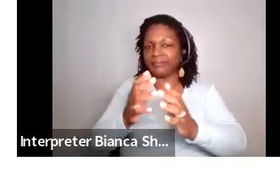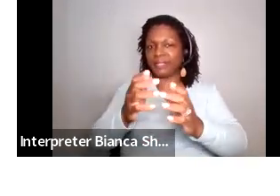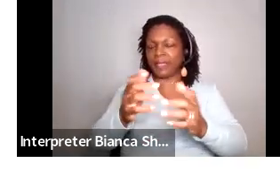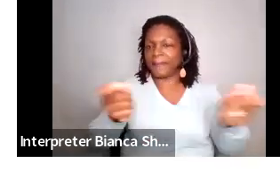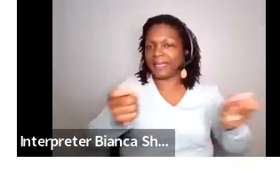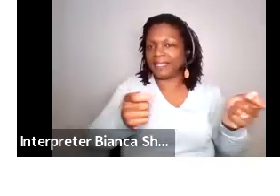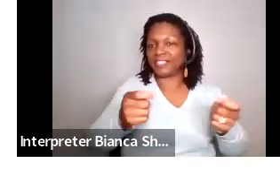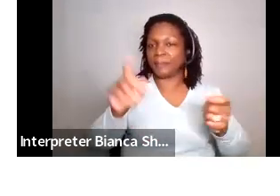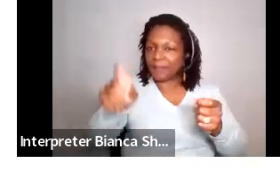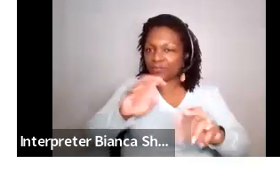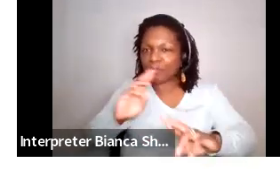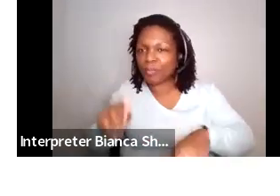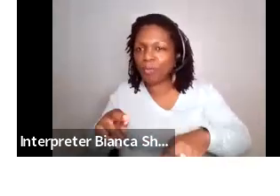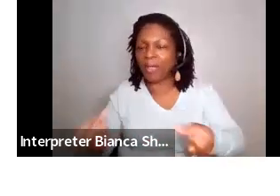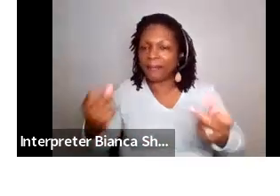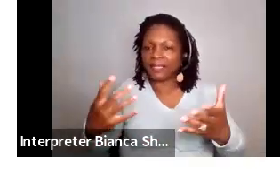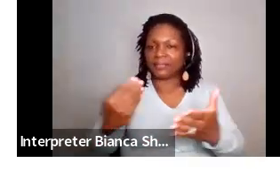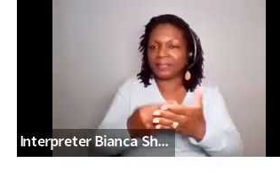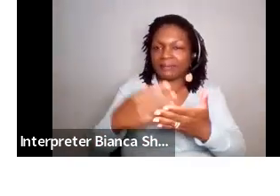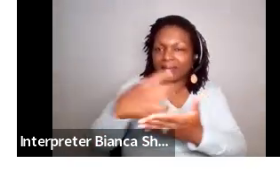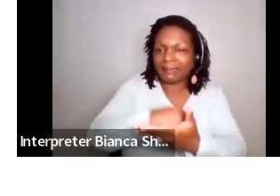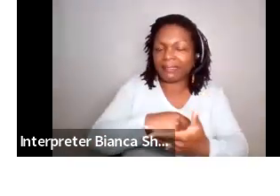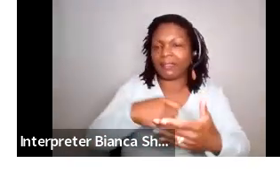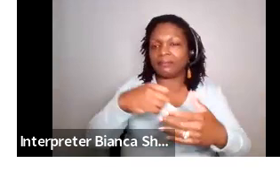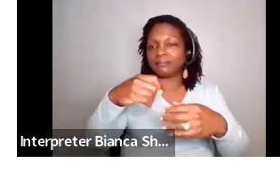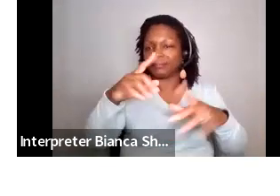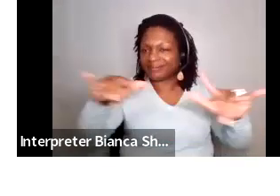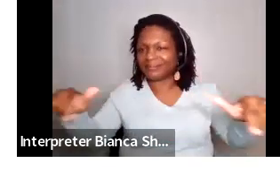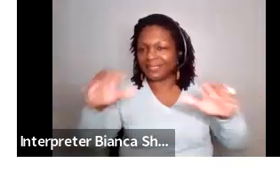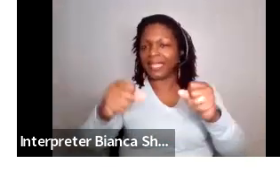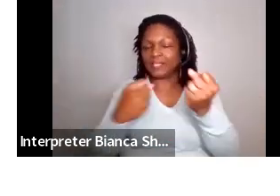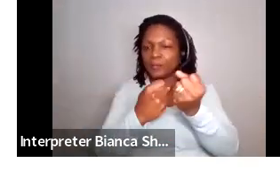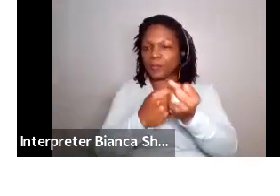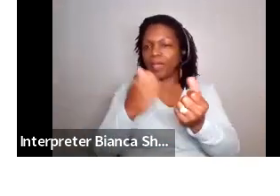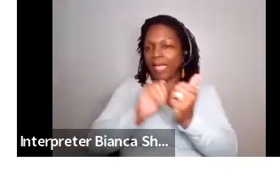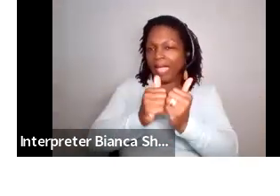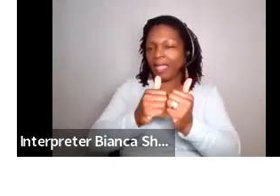See, we can also support beneficiaries with reporting wages.